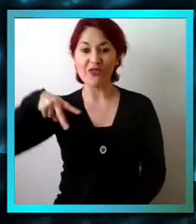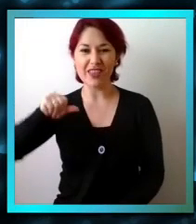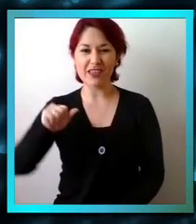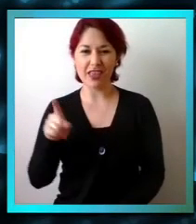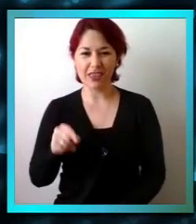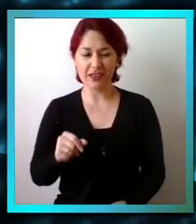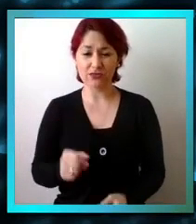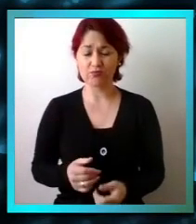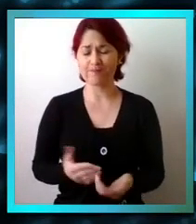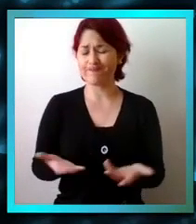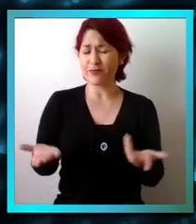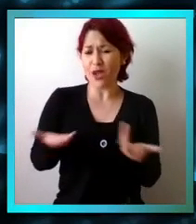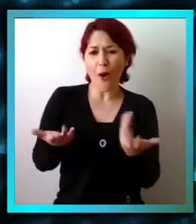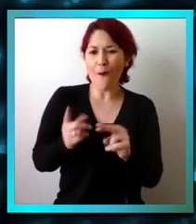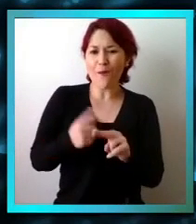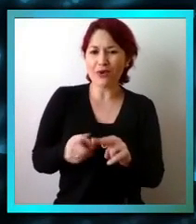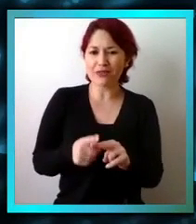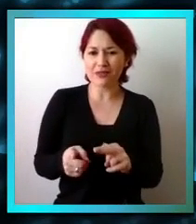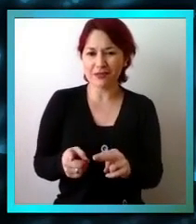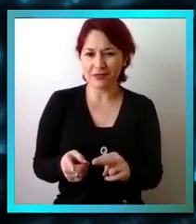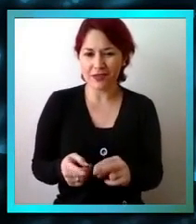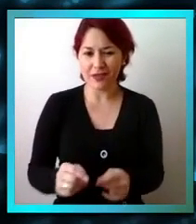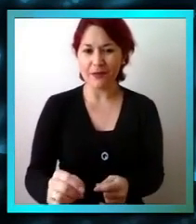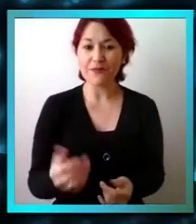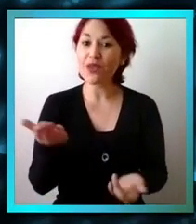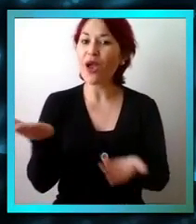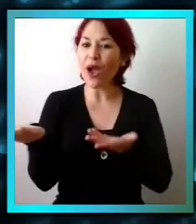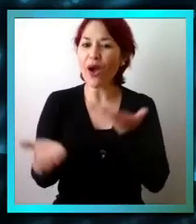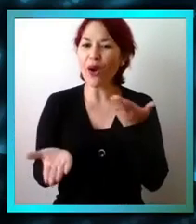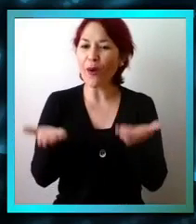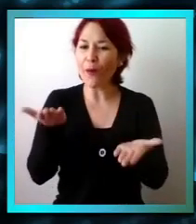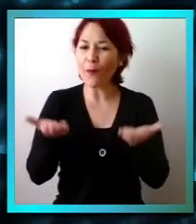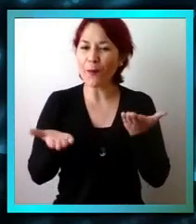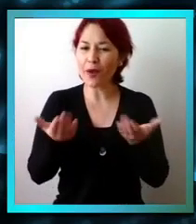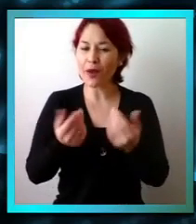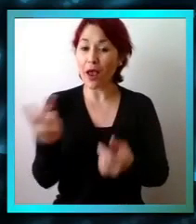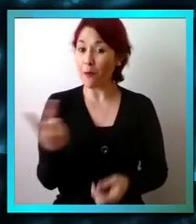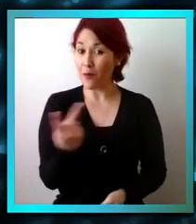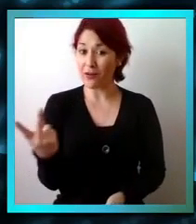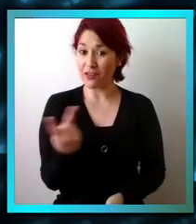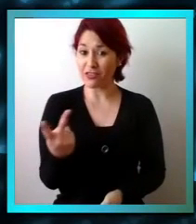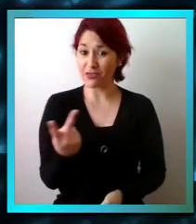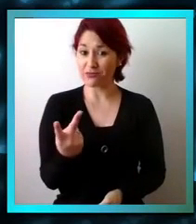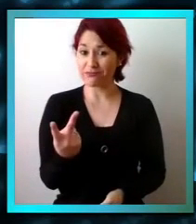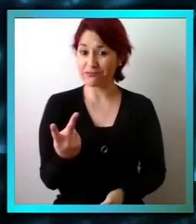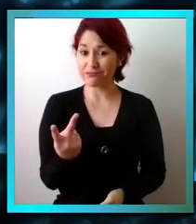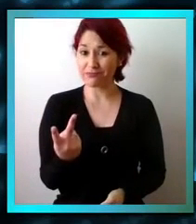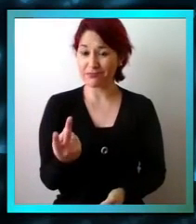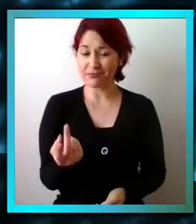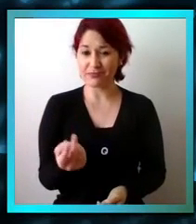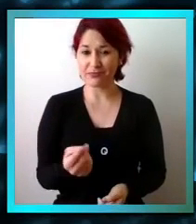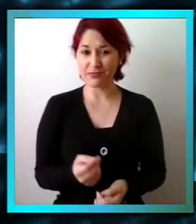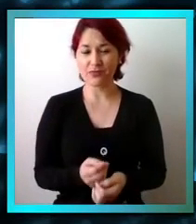platform uh with uh traditional operating systems uh which is well even if they are working in uh